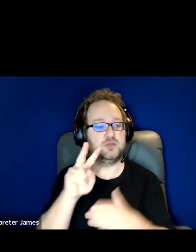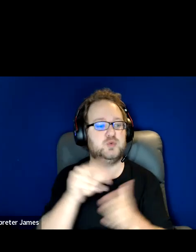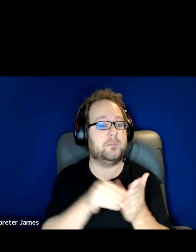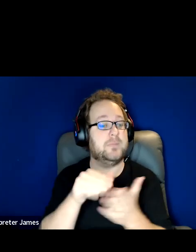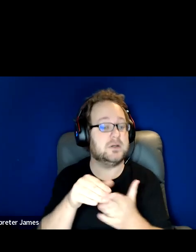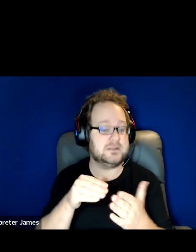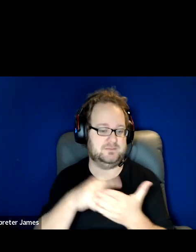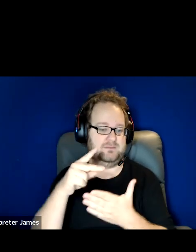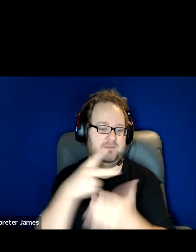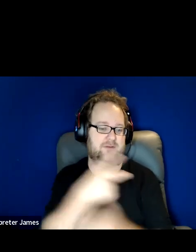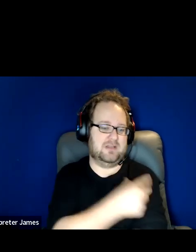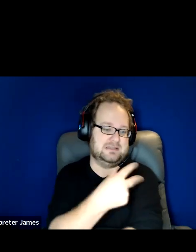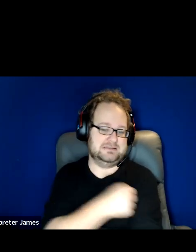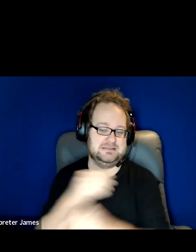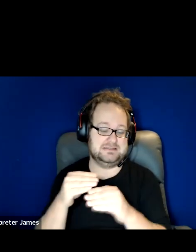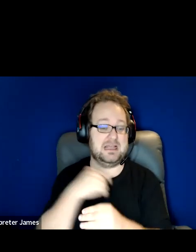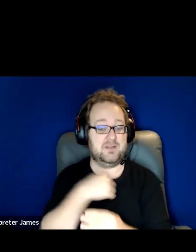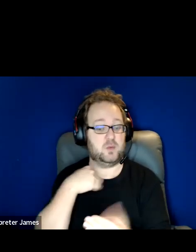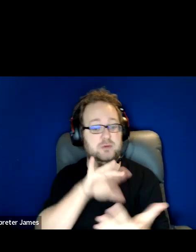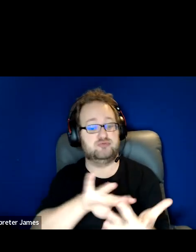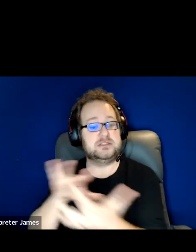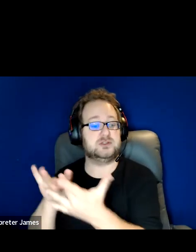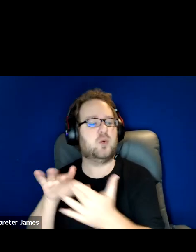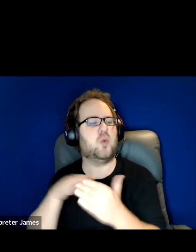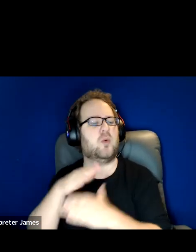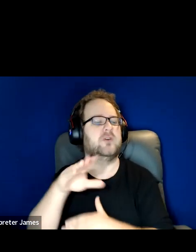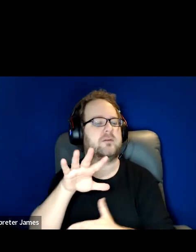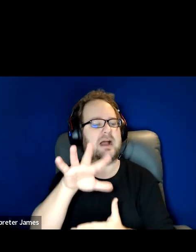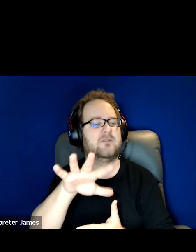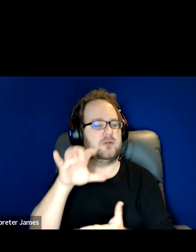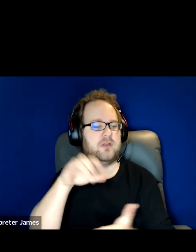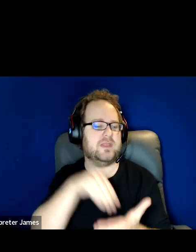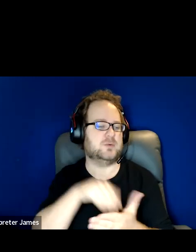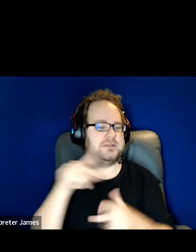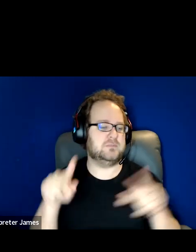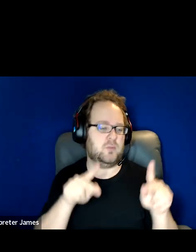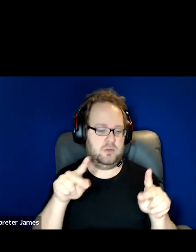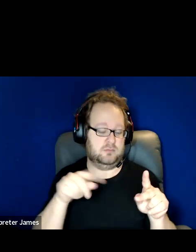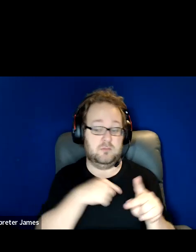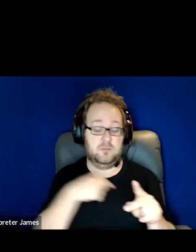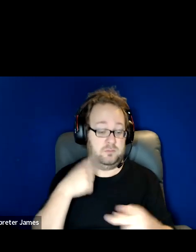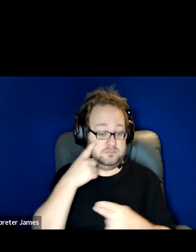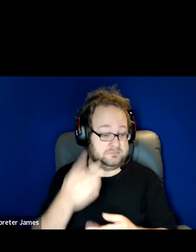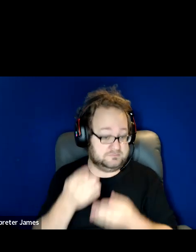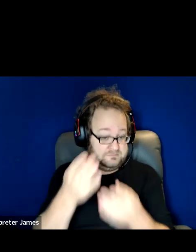and reached almost half-a- million people. We offer comprehensive guides and resources through this program